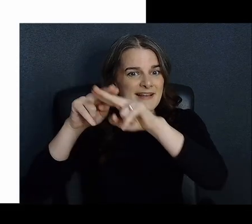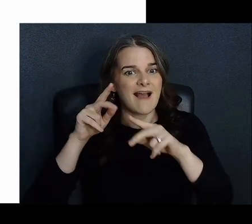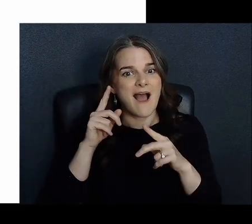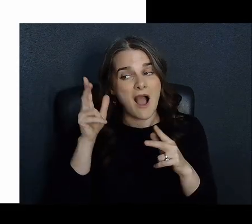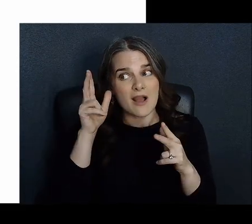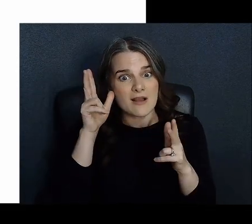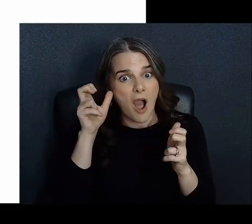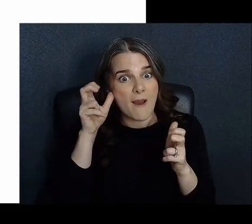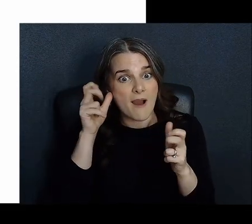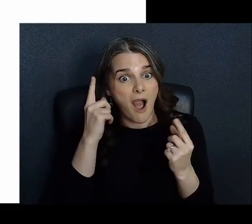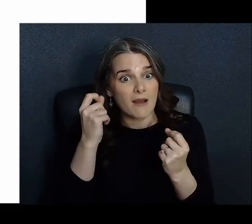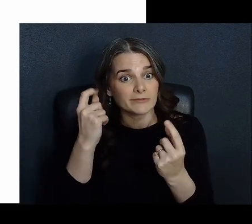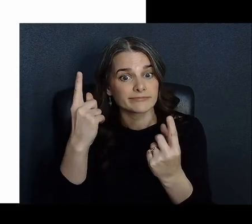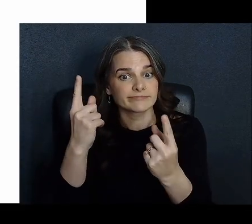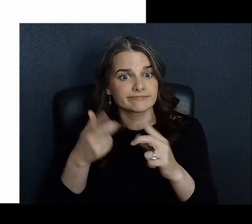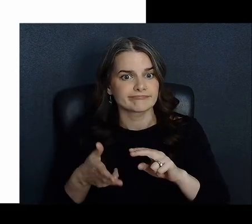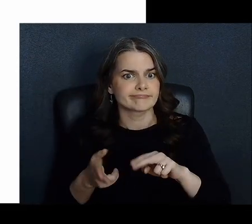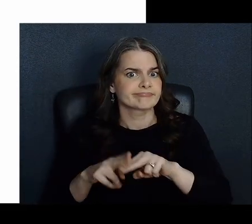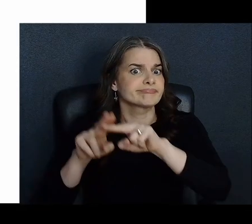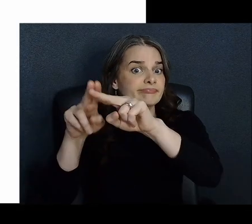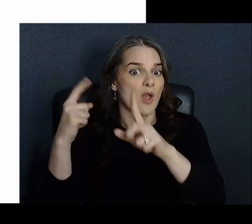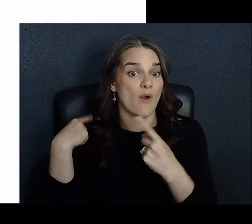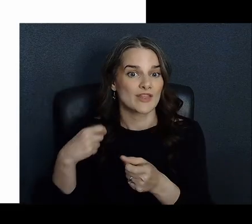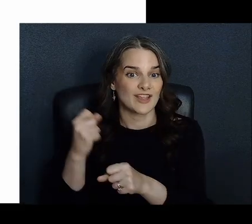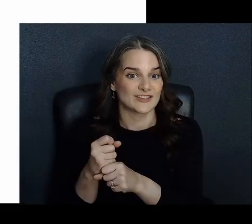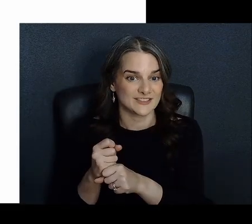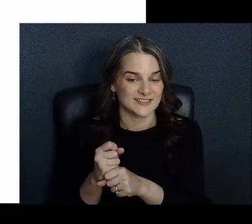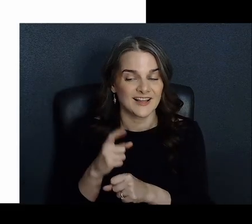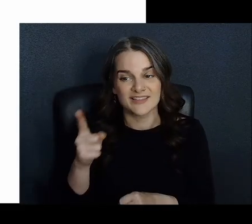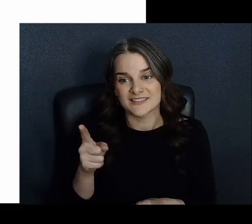has gone up over the years. So that's the one from the Talking Book player.